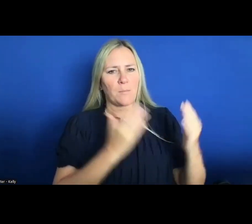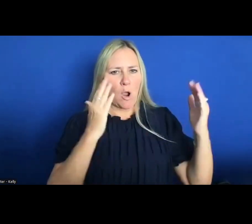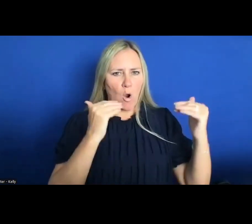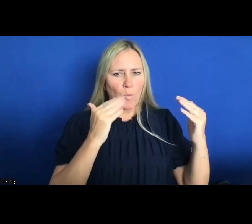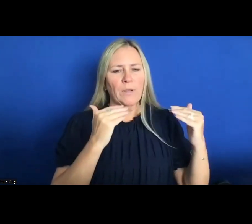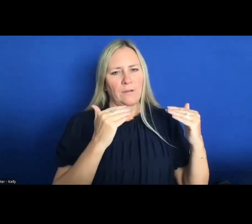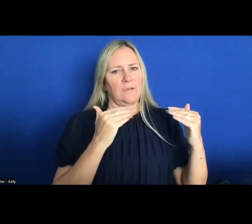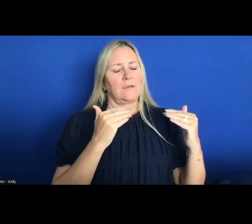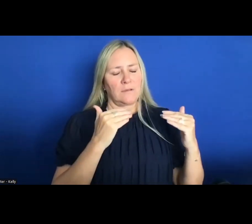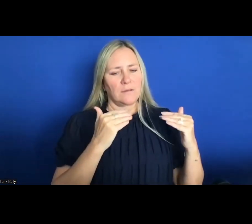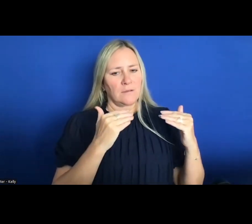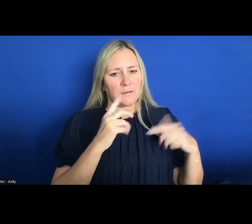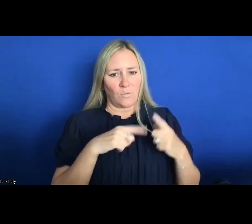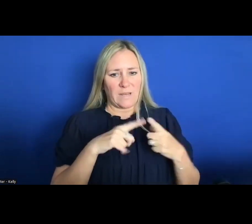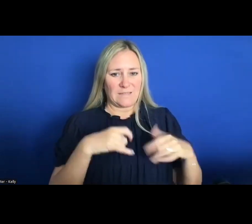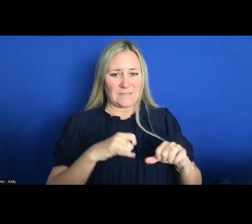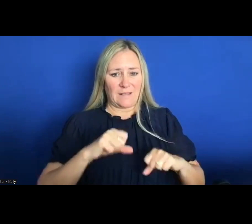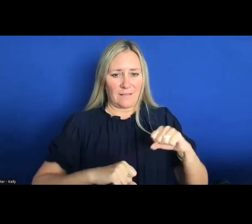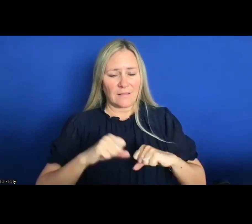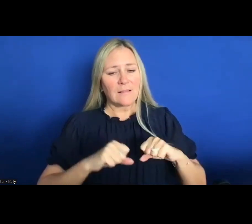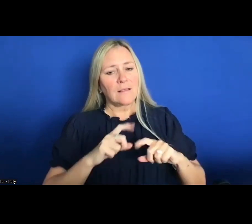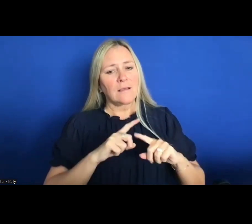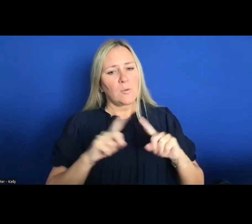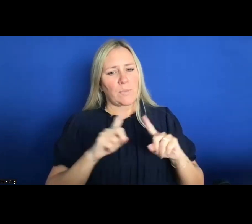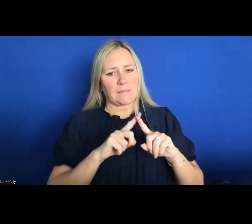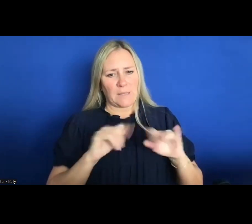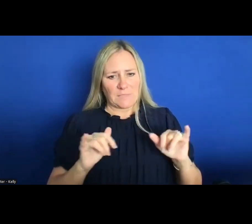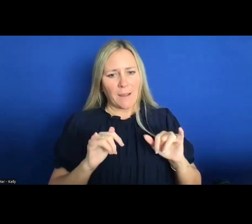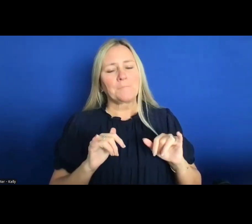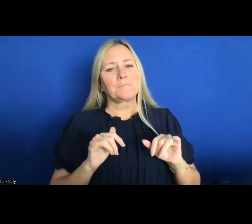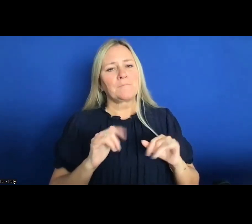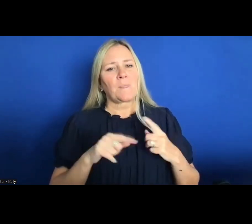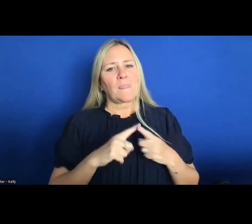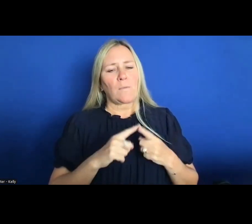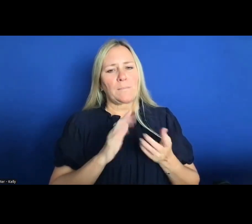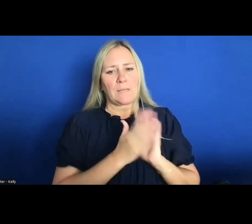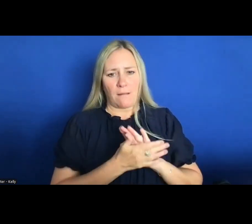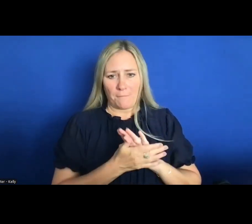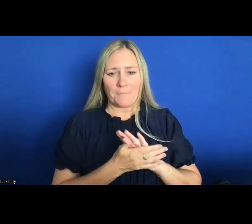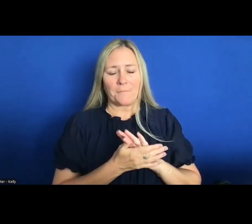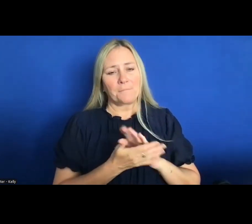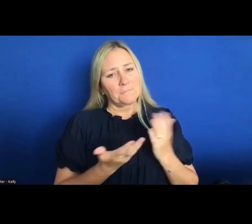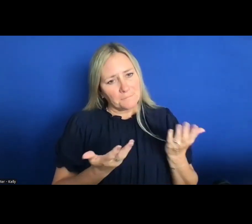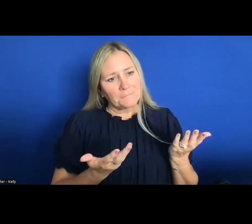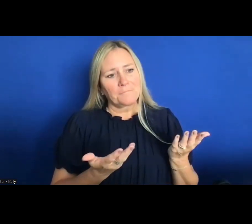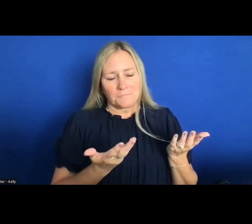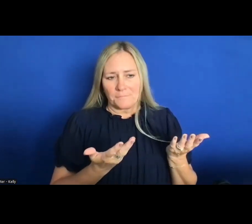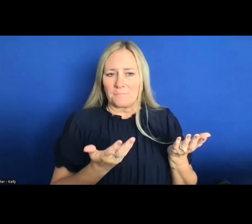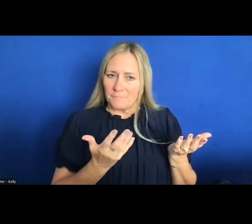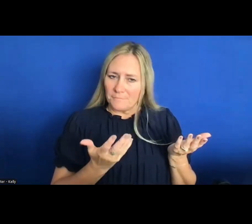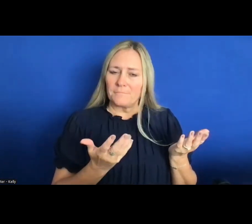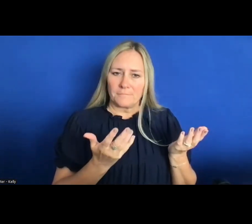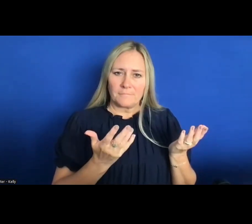of uncertainty and at the same time can we when it becomes problem able um it's hard to say the death